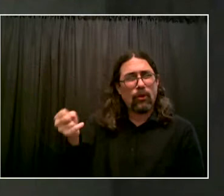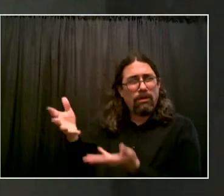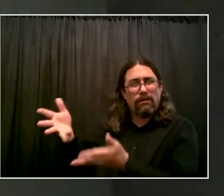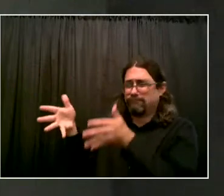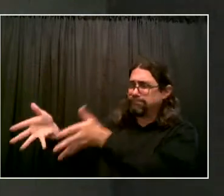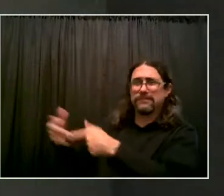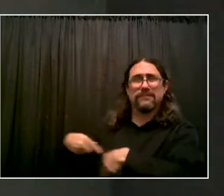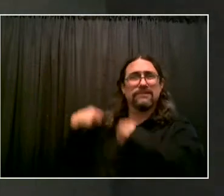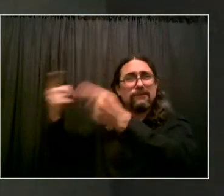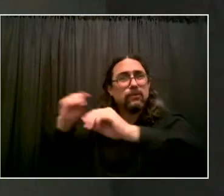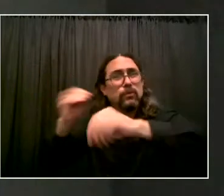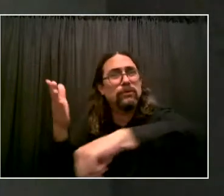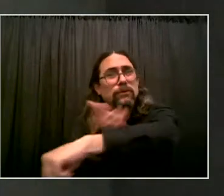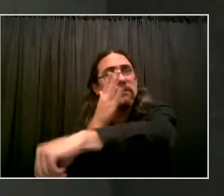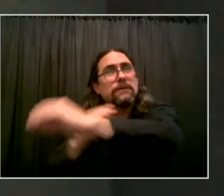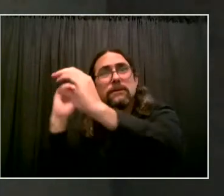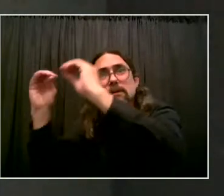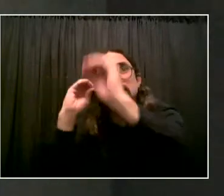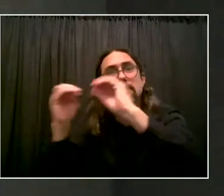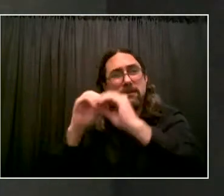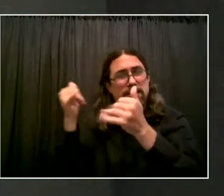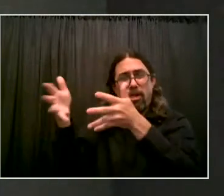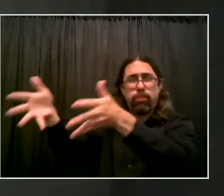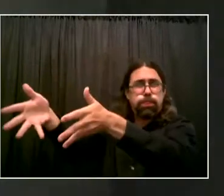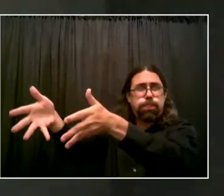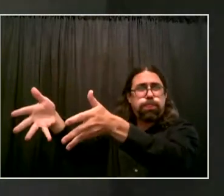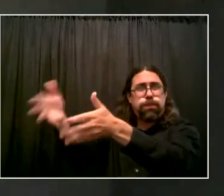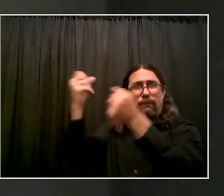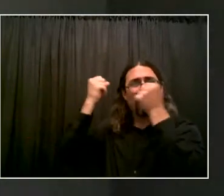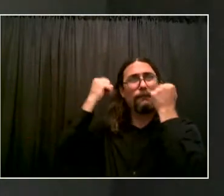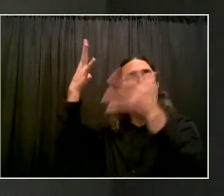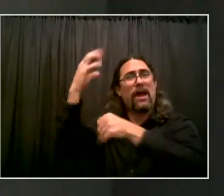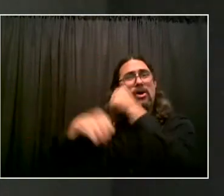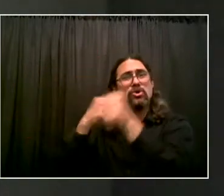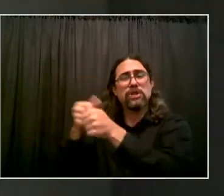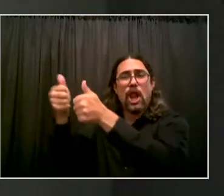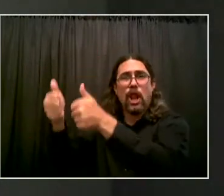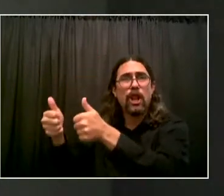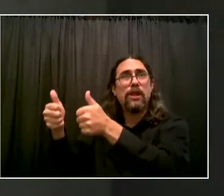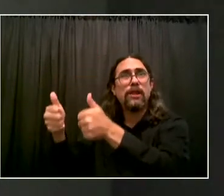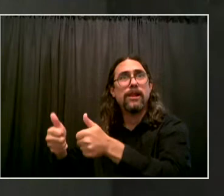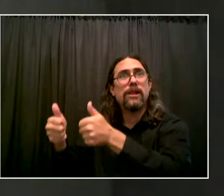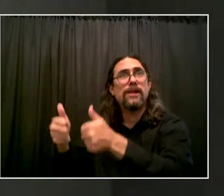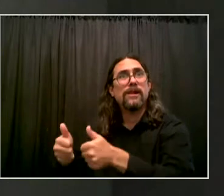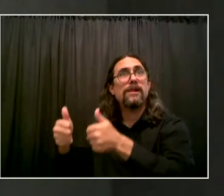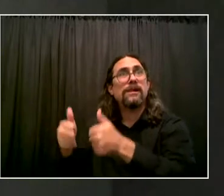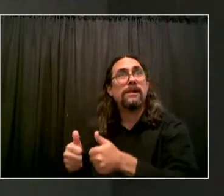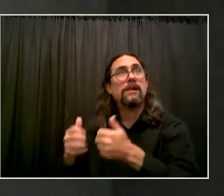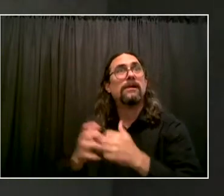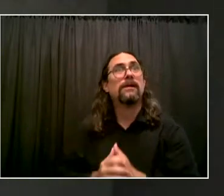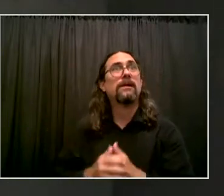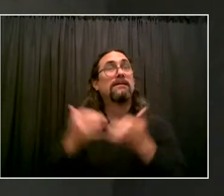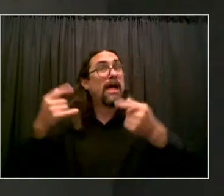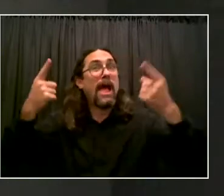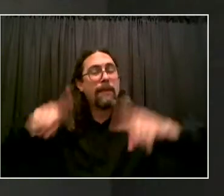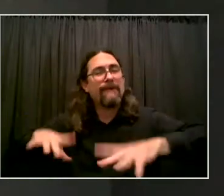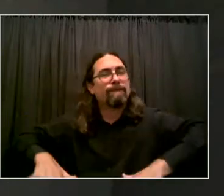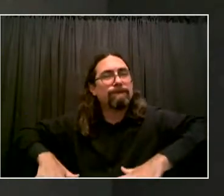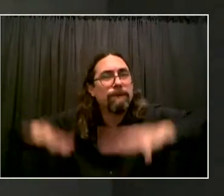CONTINUE TO GO UP IF WE DON'T ADDRESS THESE CRITICAL INFRASTRUCTURE NEEDS. THE MORE THAT THE SUBWAY SYSTEM, COMMUTER RAIL SYSTEM DISINTEGARTE S THE MORE